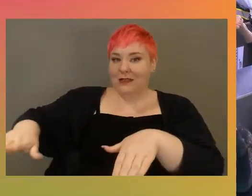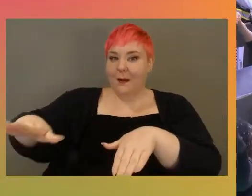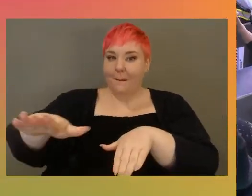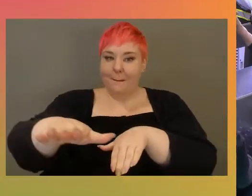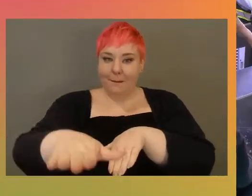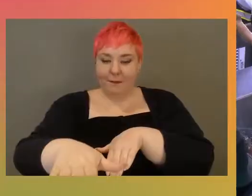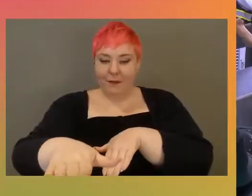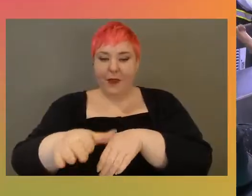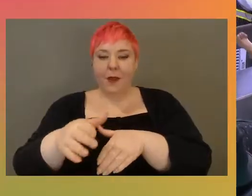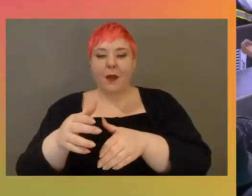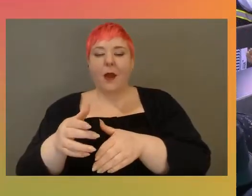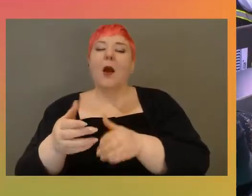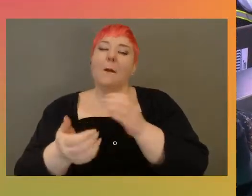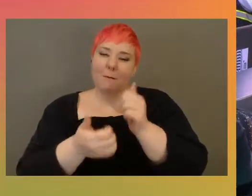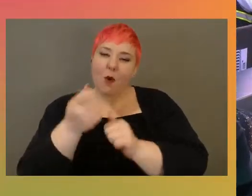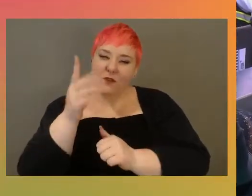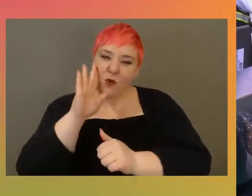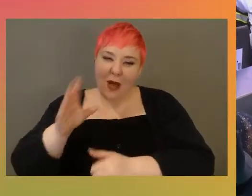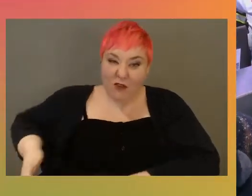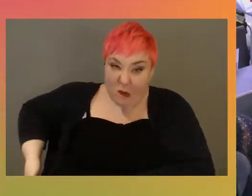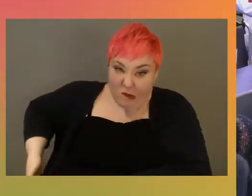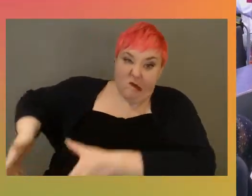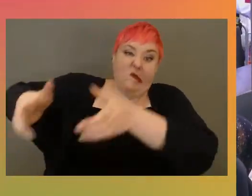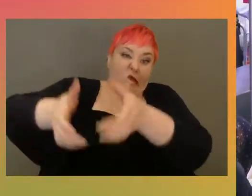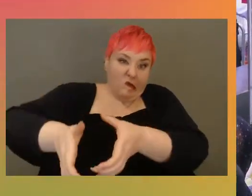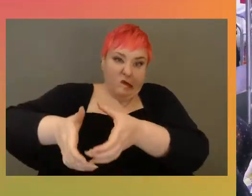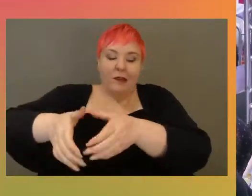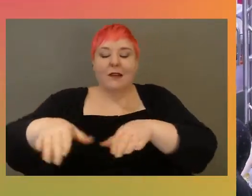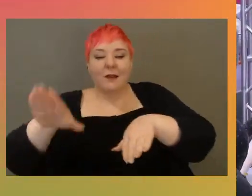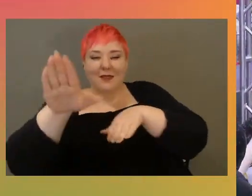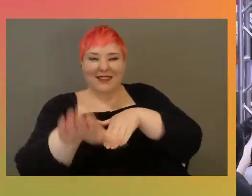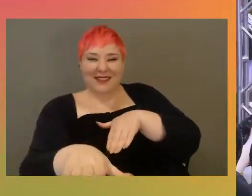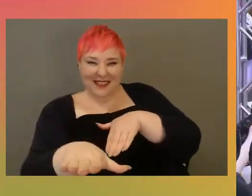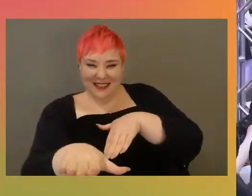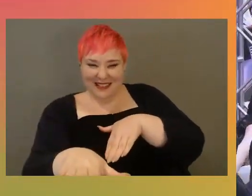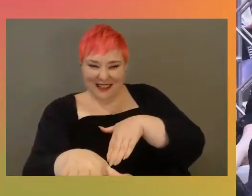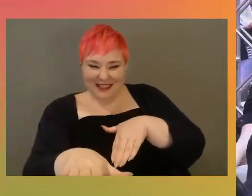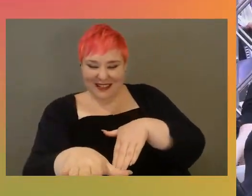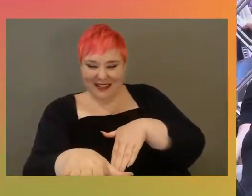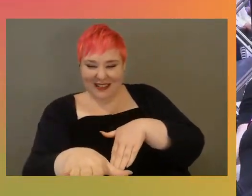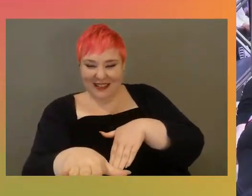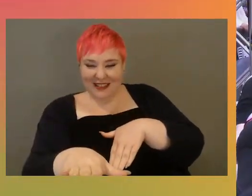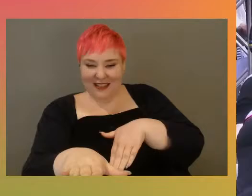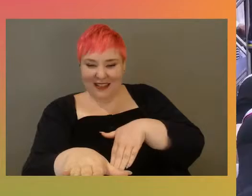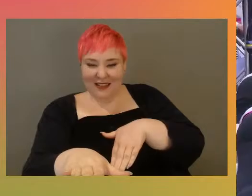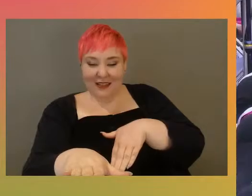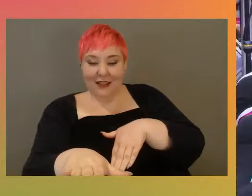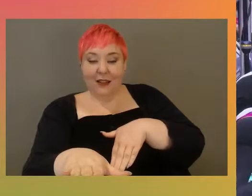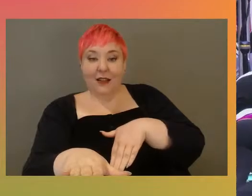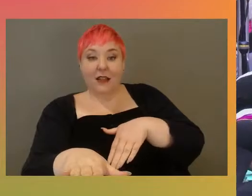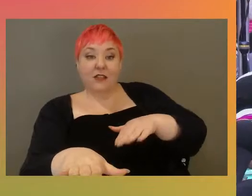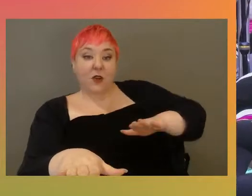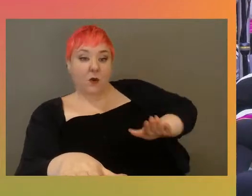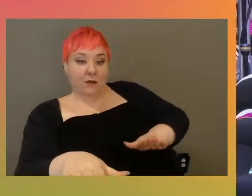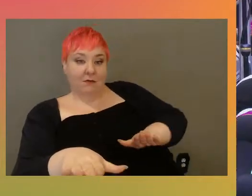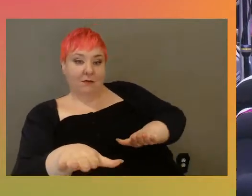RIGHT LEG HIGH UP INTO THE AIR. OKAY. NOW, YOU WILL STEP THE RIGHT